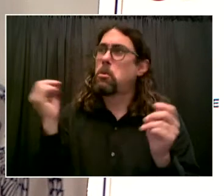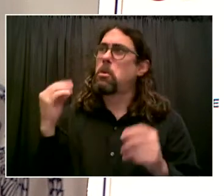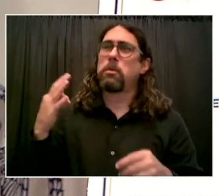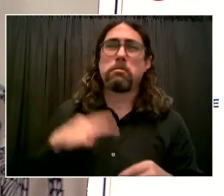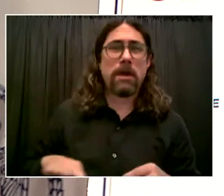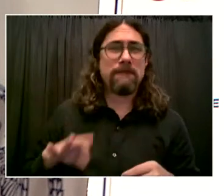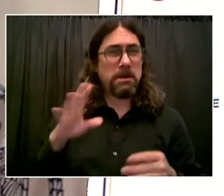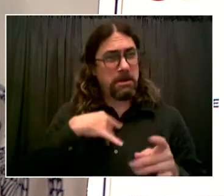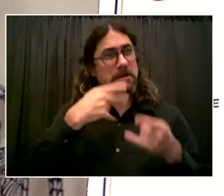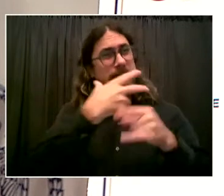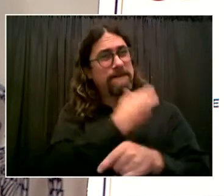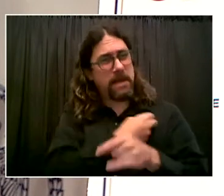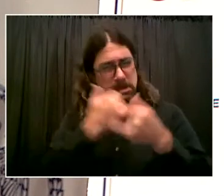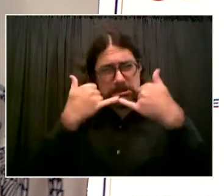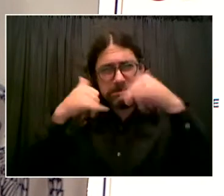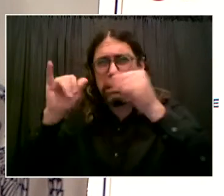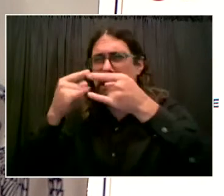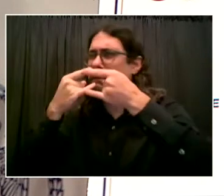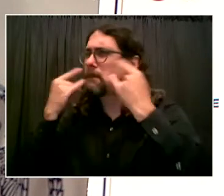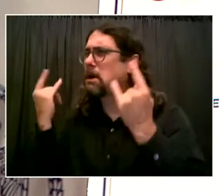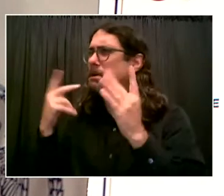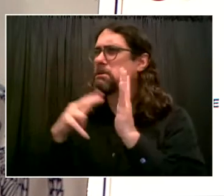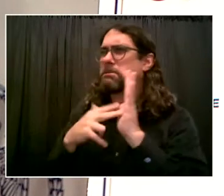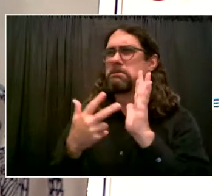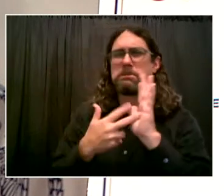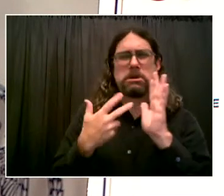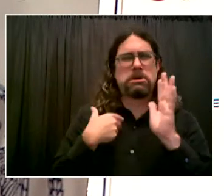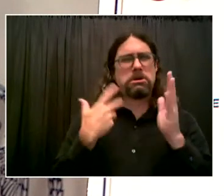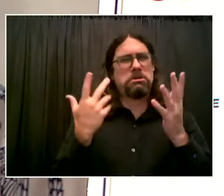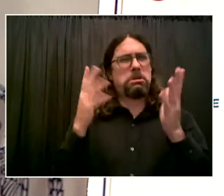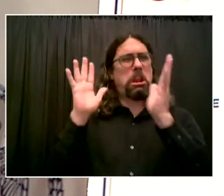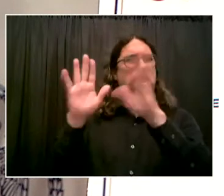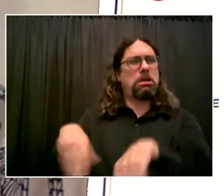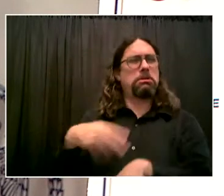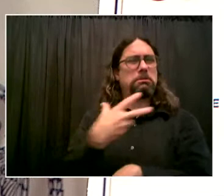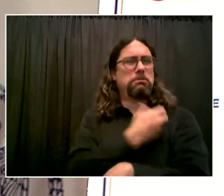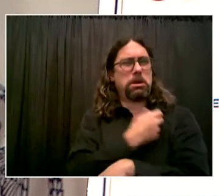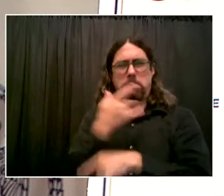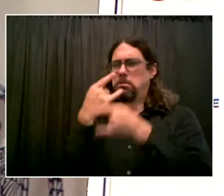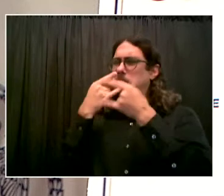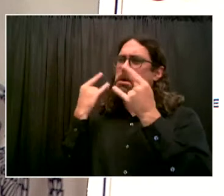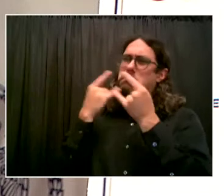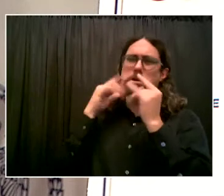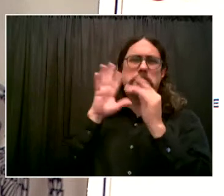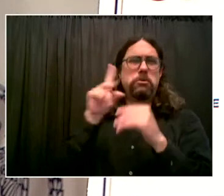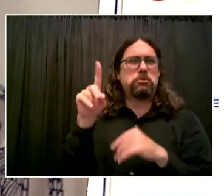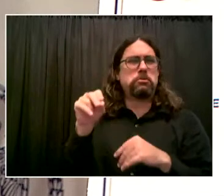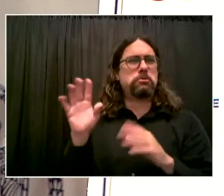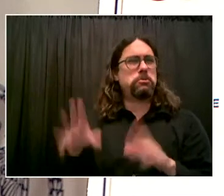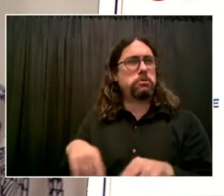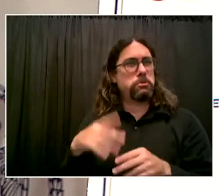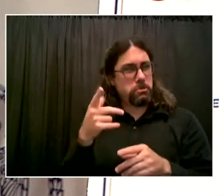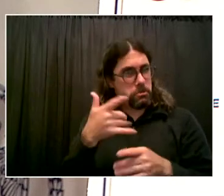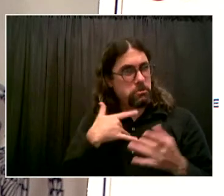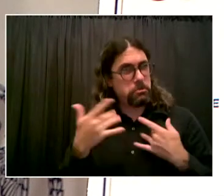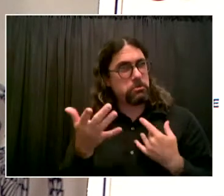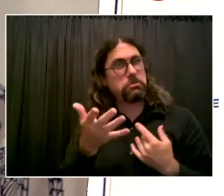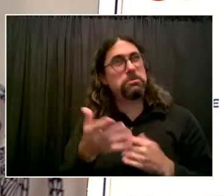WORK AS AN ENSEMBLE WE ARE CONSTANTLY WORKING THROUGH THESE ISSUES AND WE HAVE STRONG